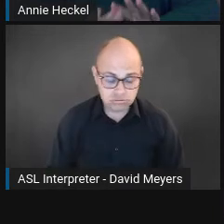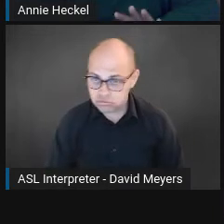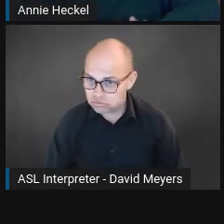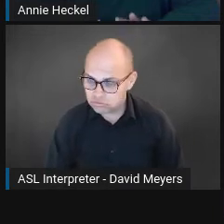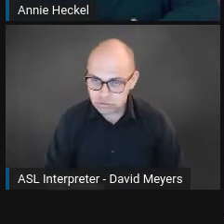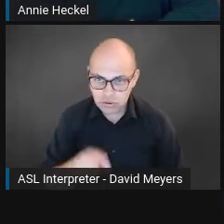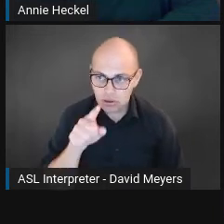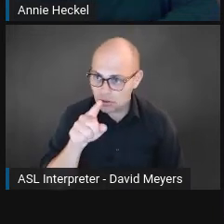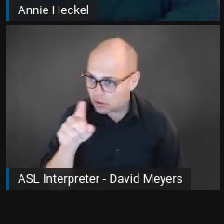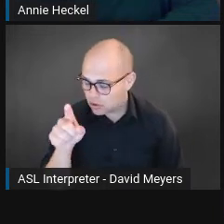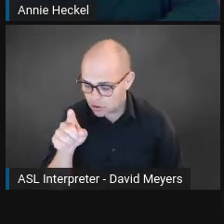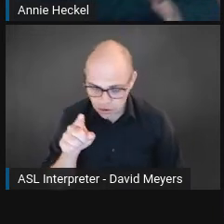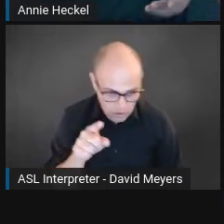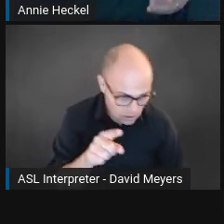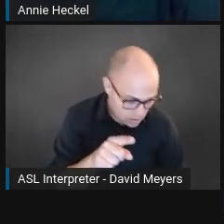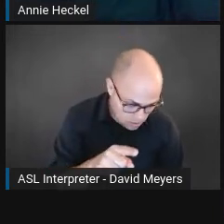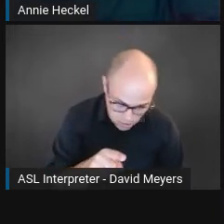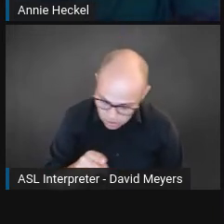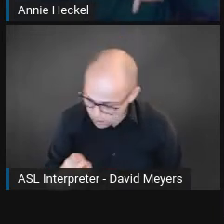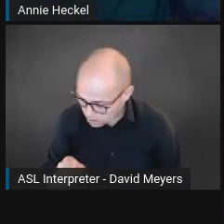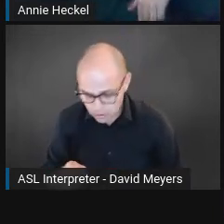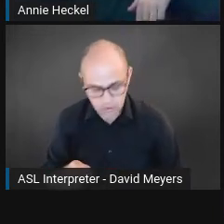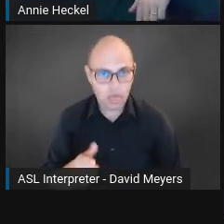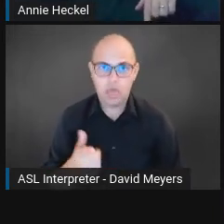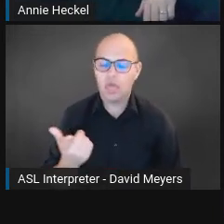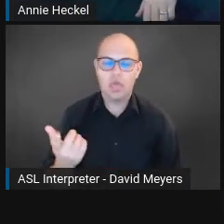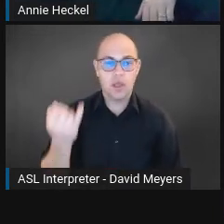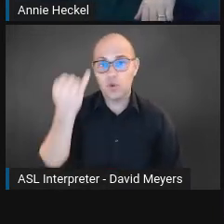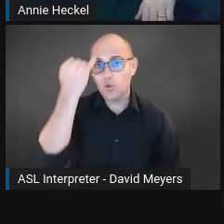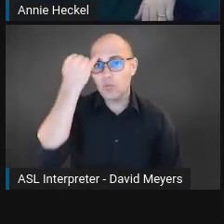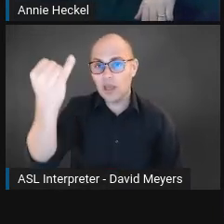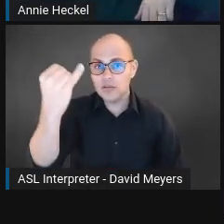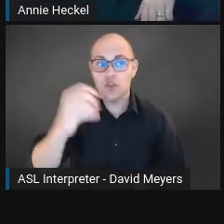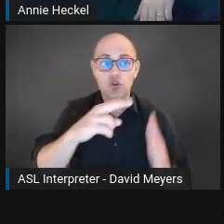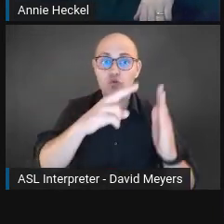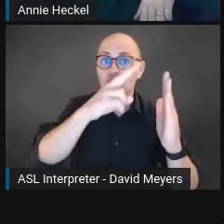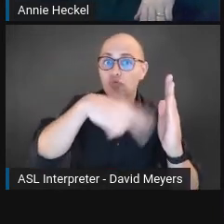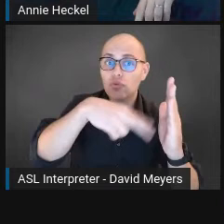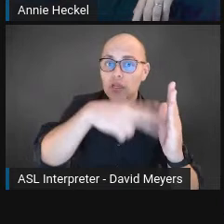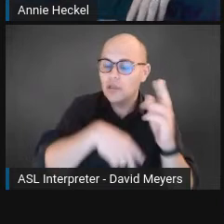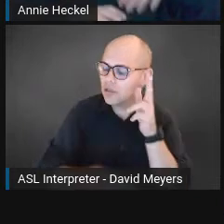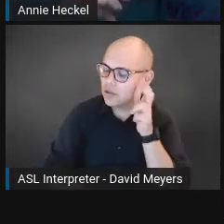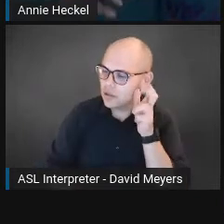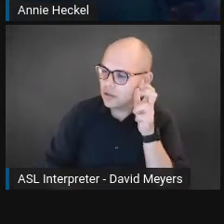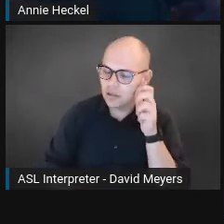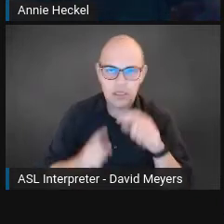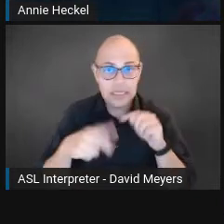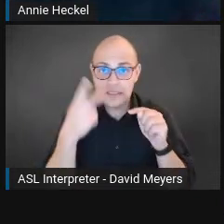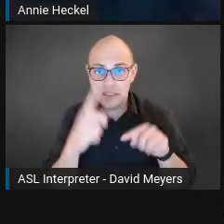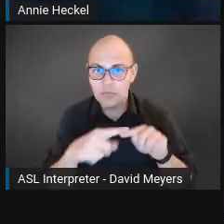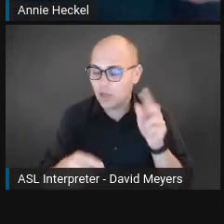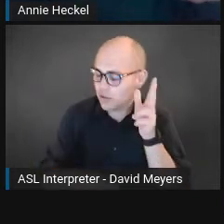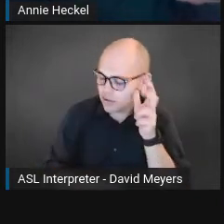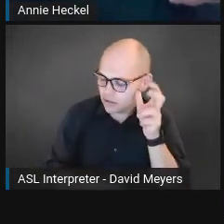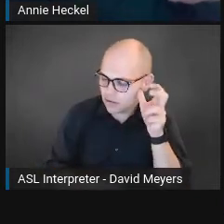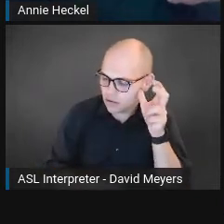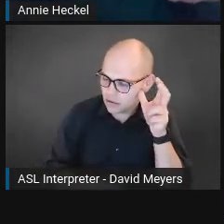imagine having that happen if you can only hear the page coming through. Instead of seeing the giant mess of text,